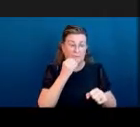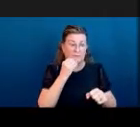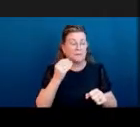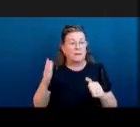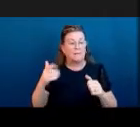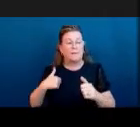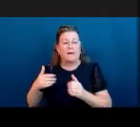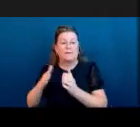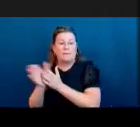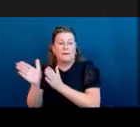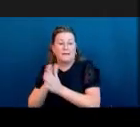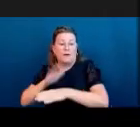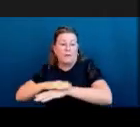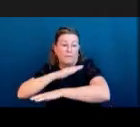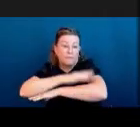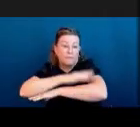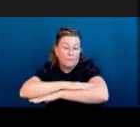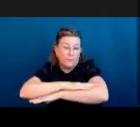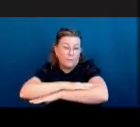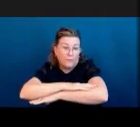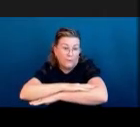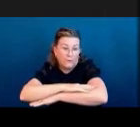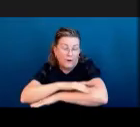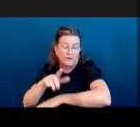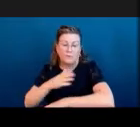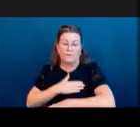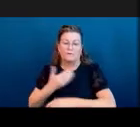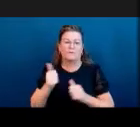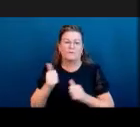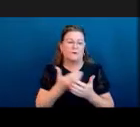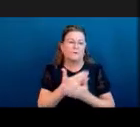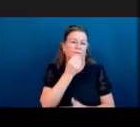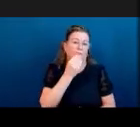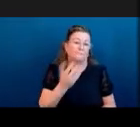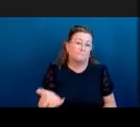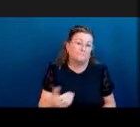floor, and you're a little more open to trying new foods if a